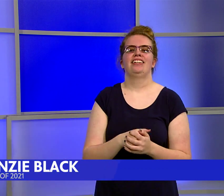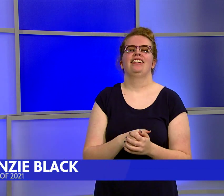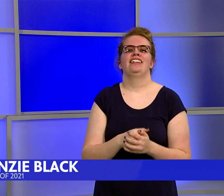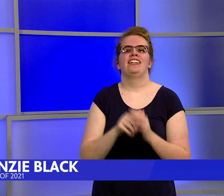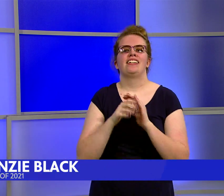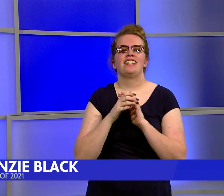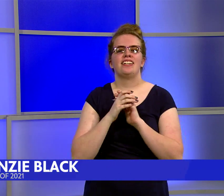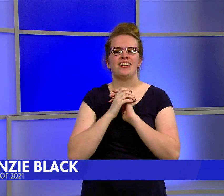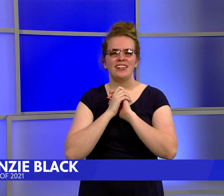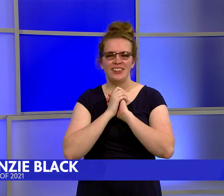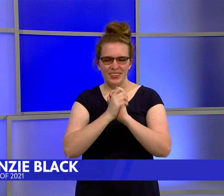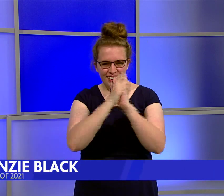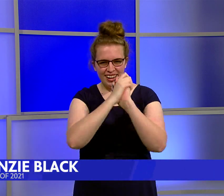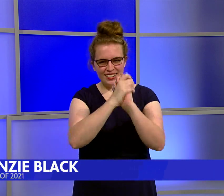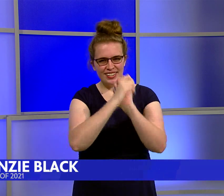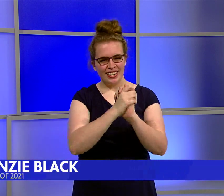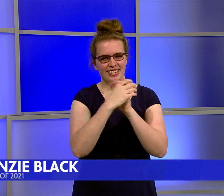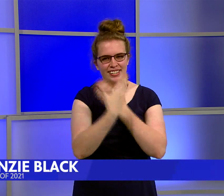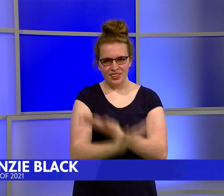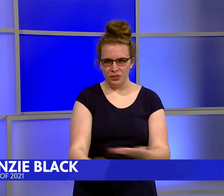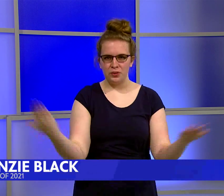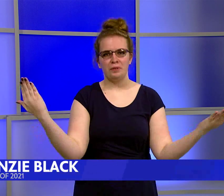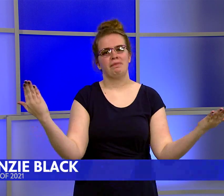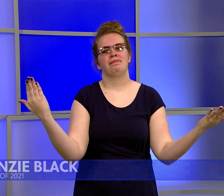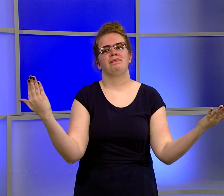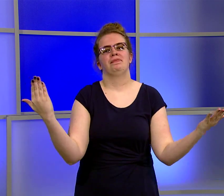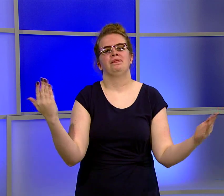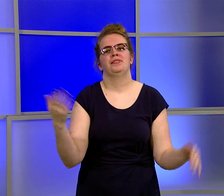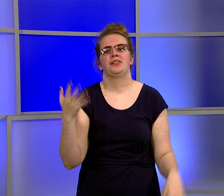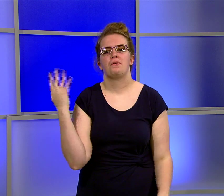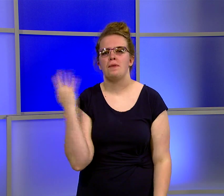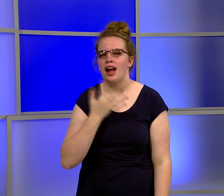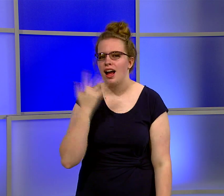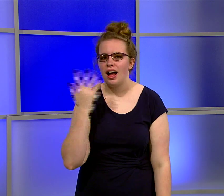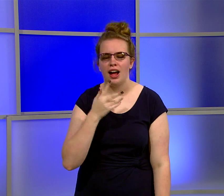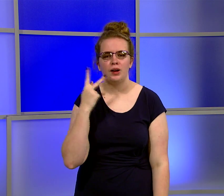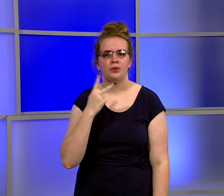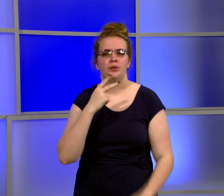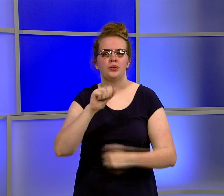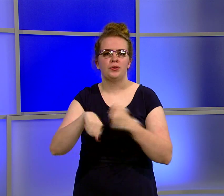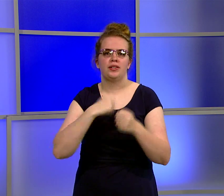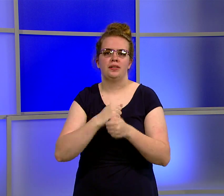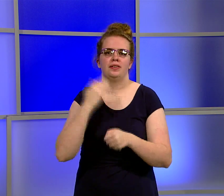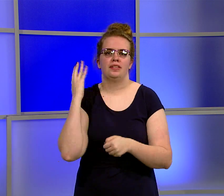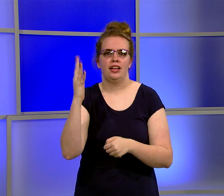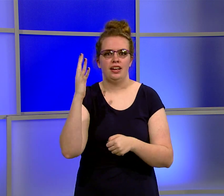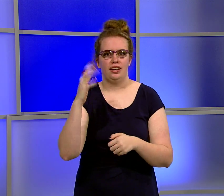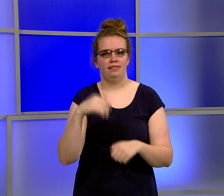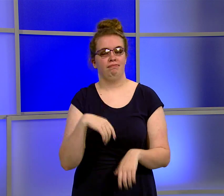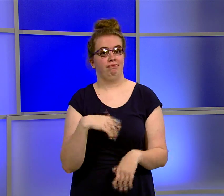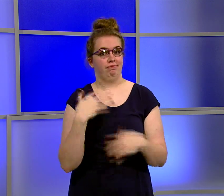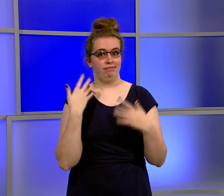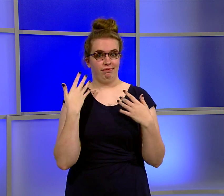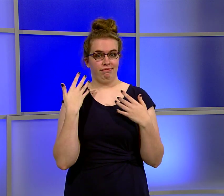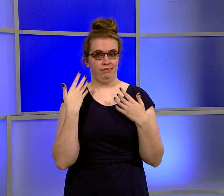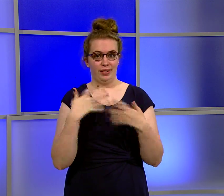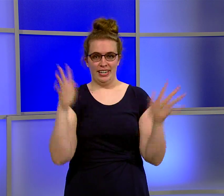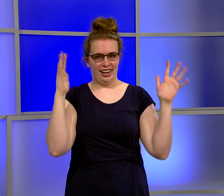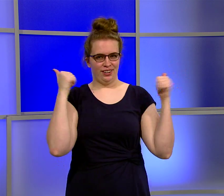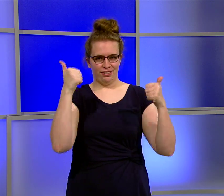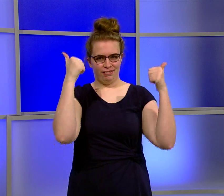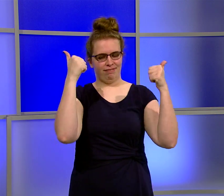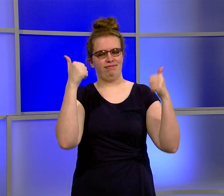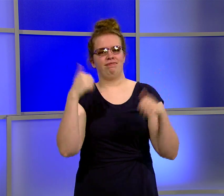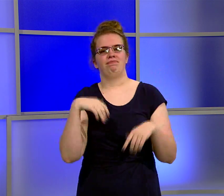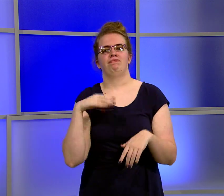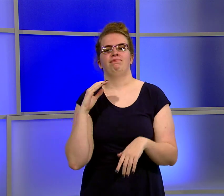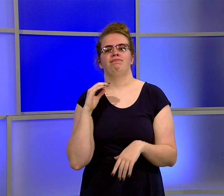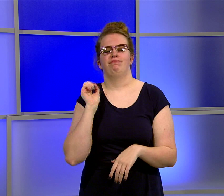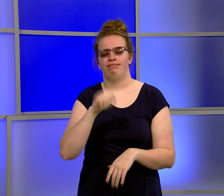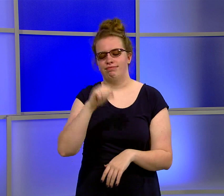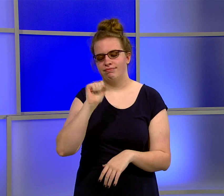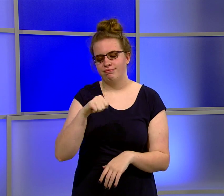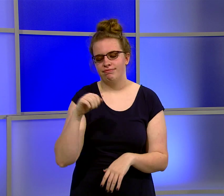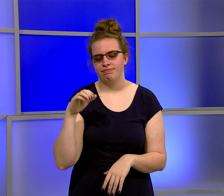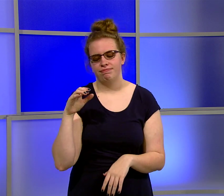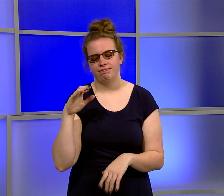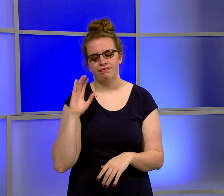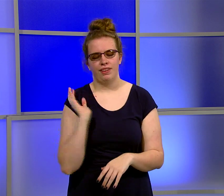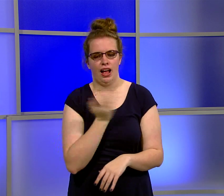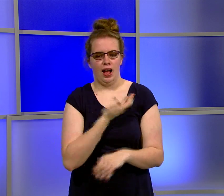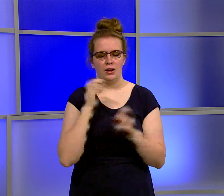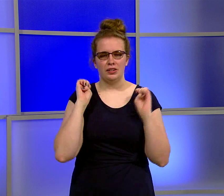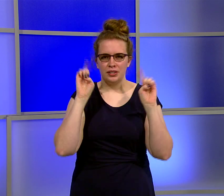graduating class of 2021 congratulations everyone two years later we did it our education